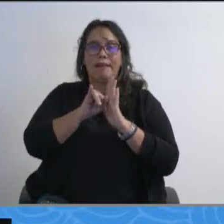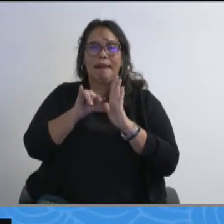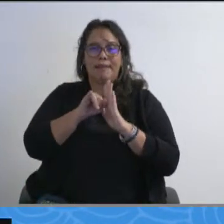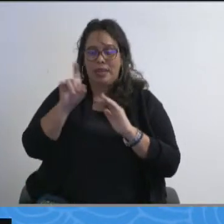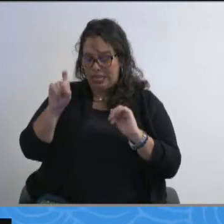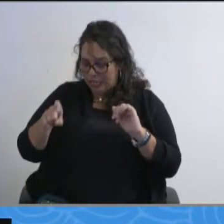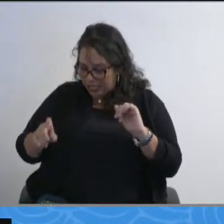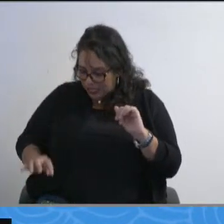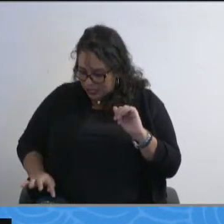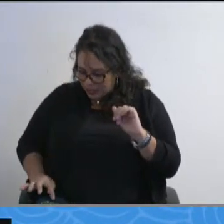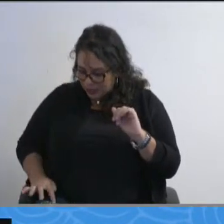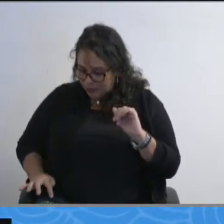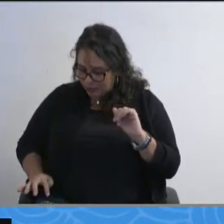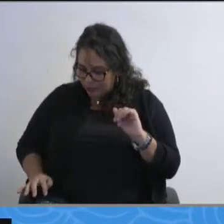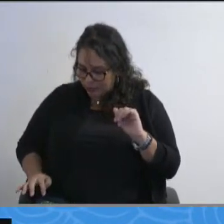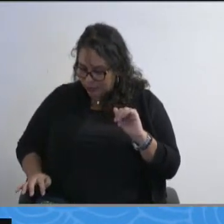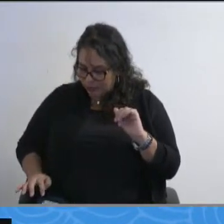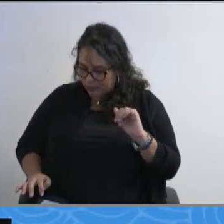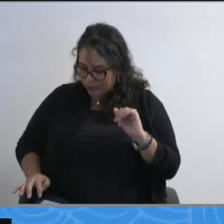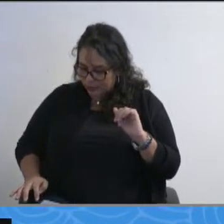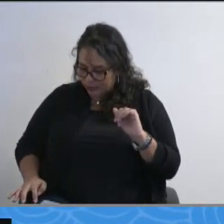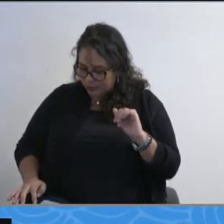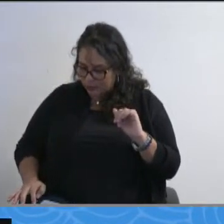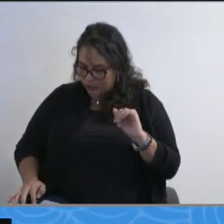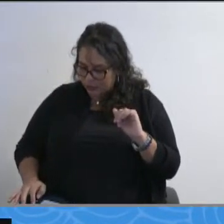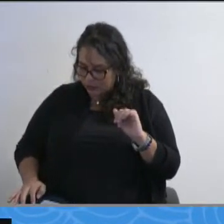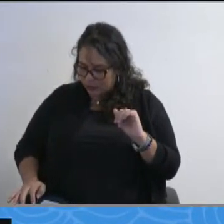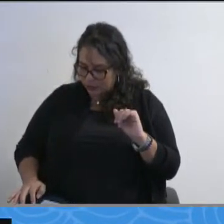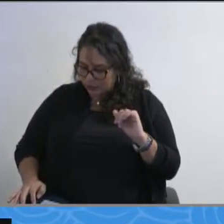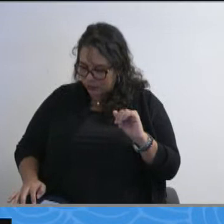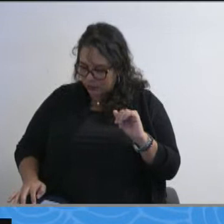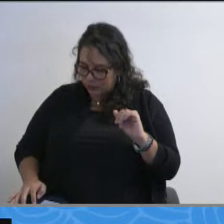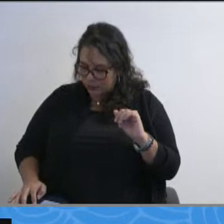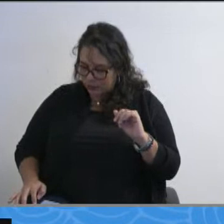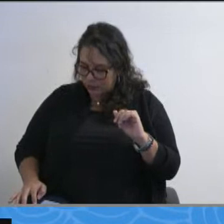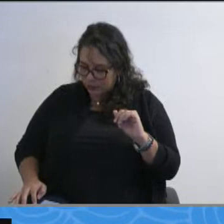And what this new model supports